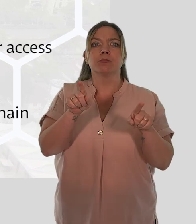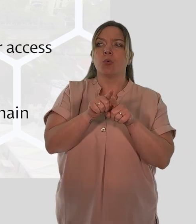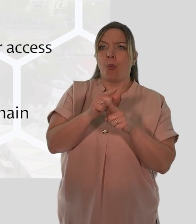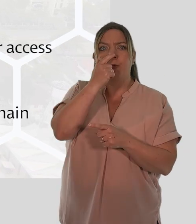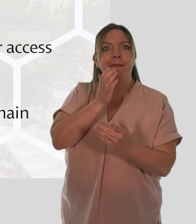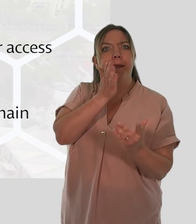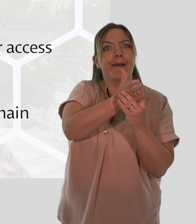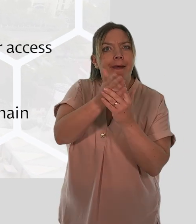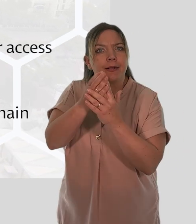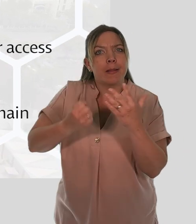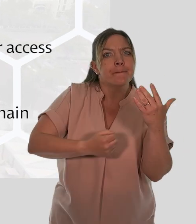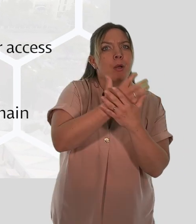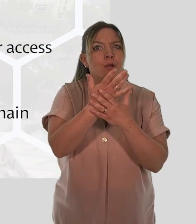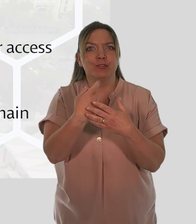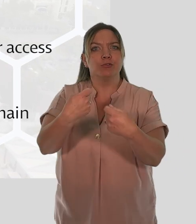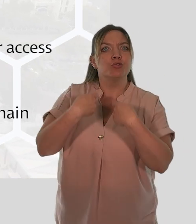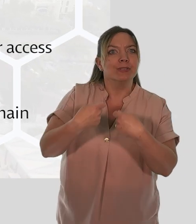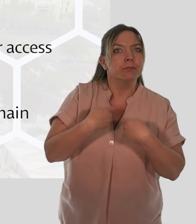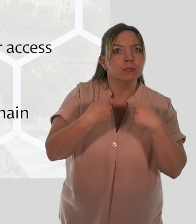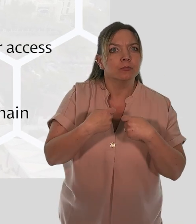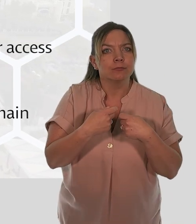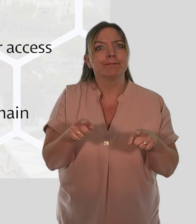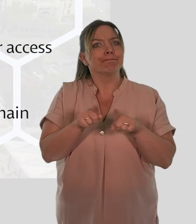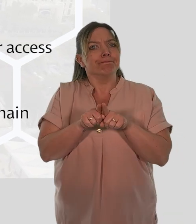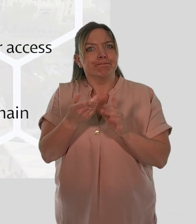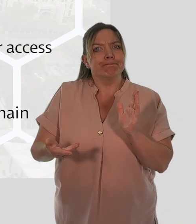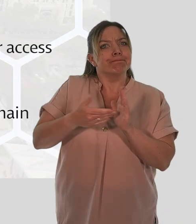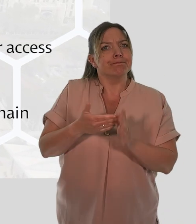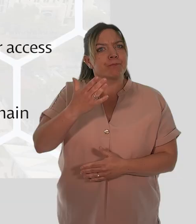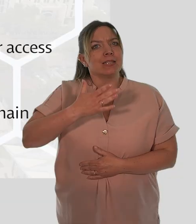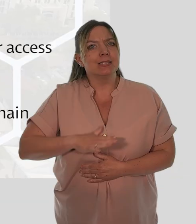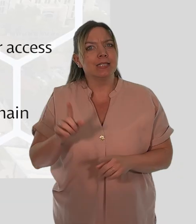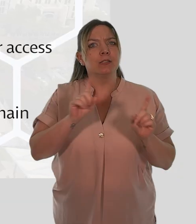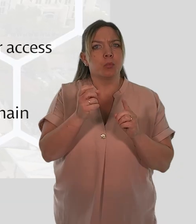physical and social activity and cognitive training, and vascular and metabolic